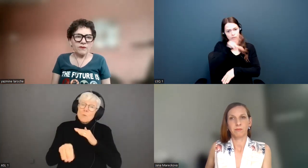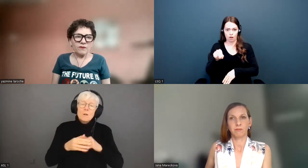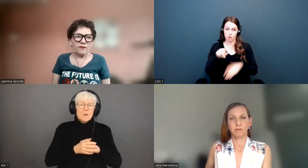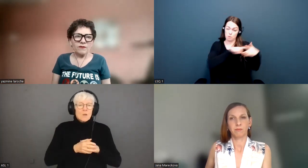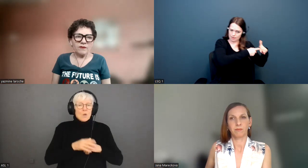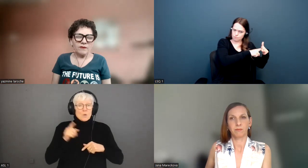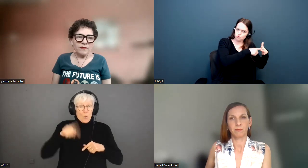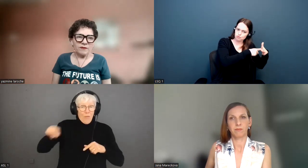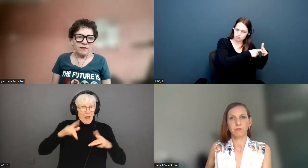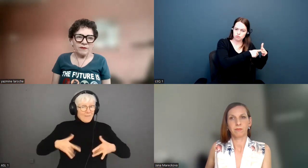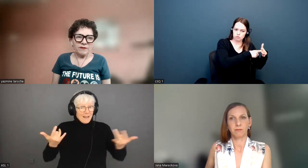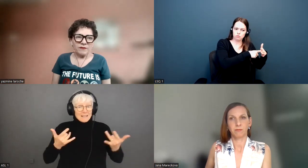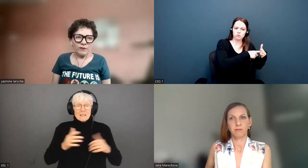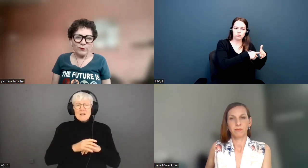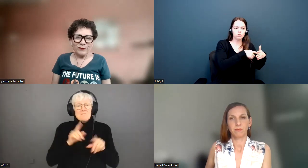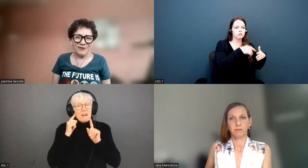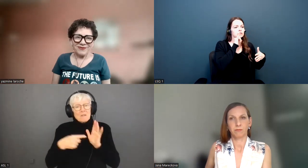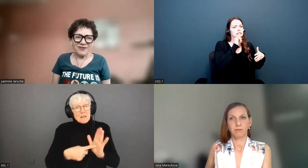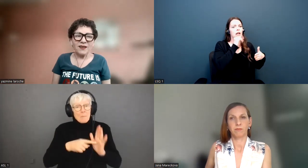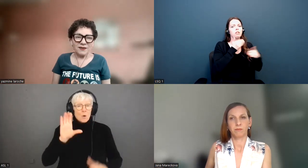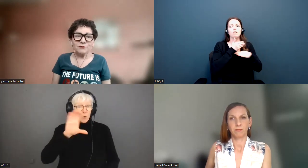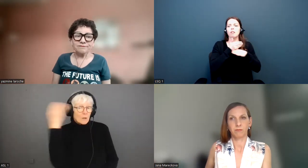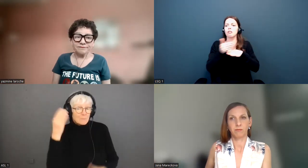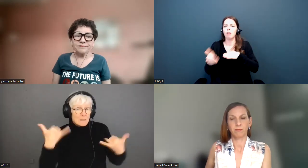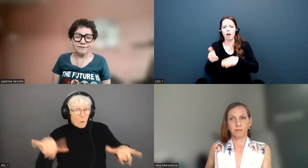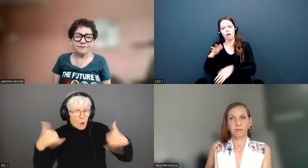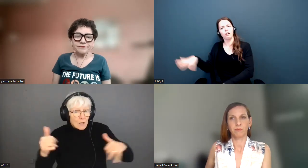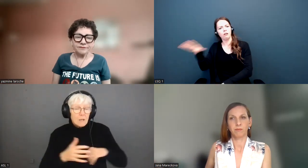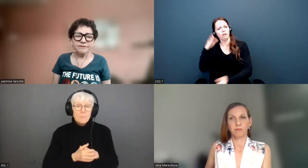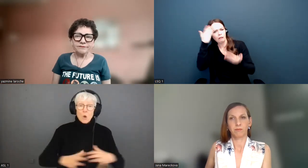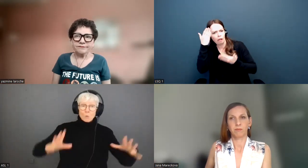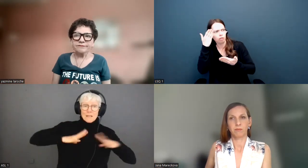to the office Christmas party will we be able to go to someone's retirement party and then